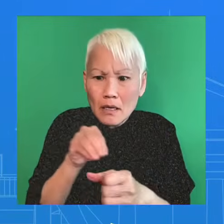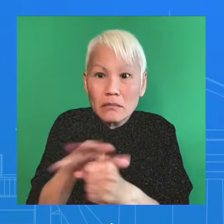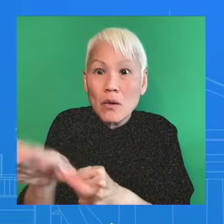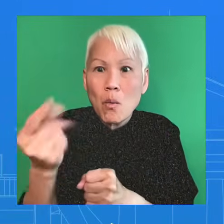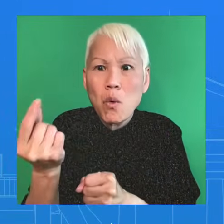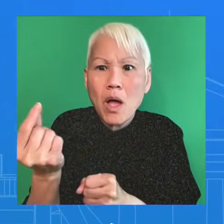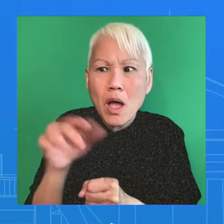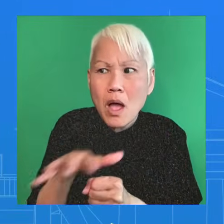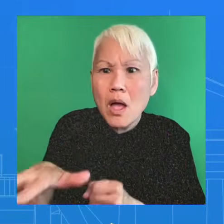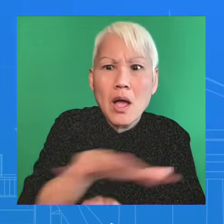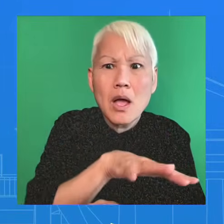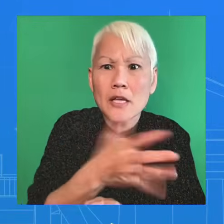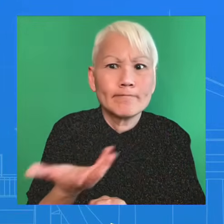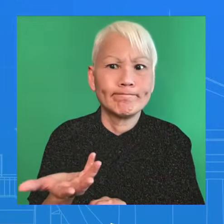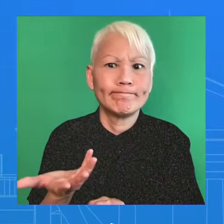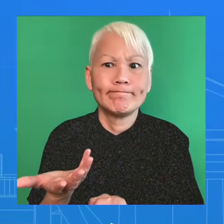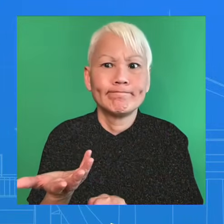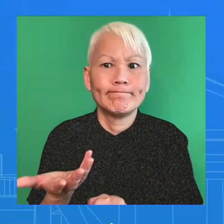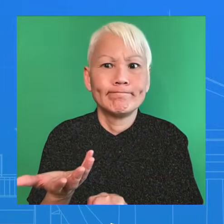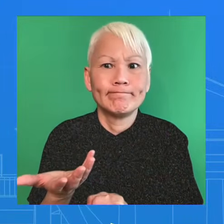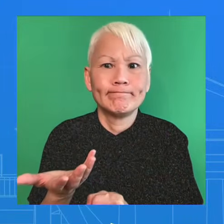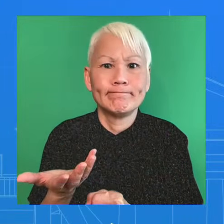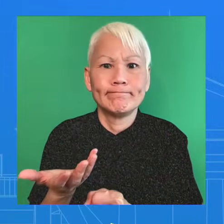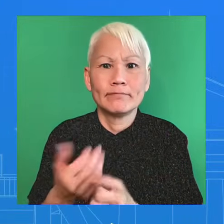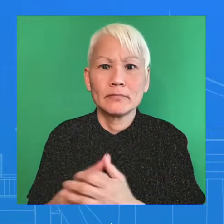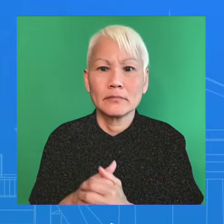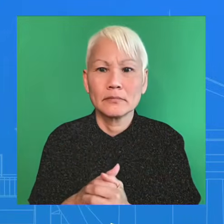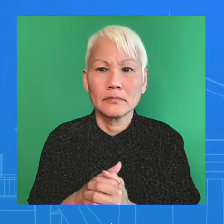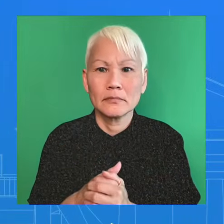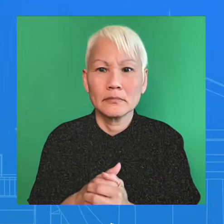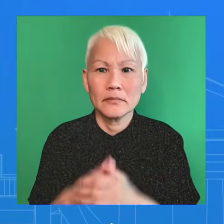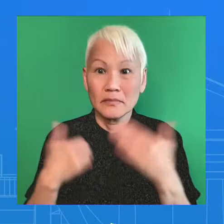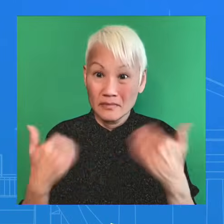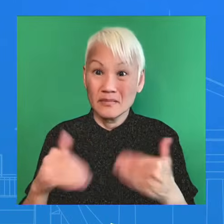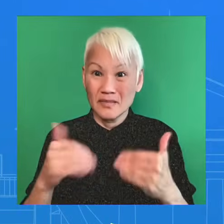gave us proper pause for concern.